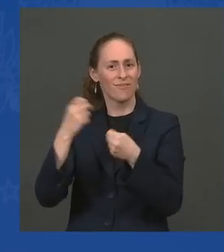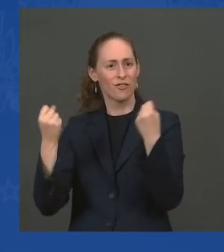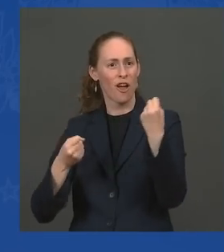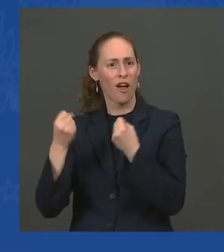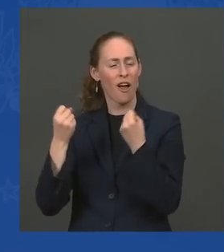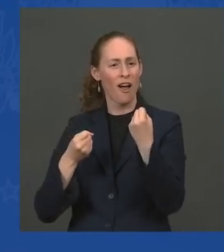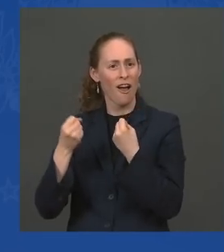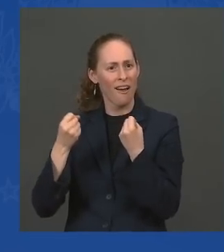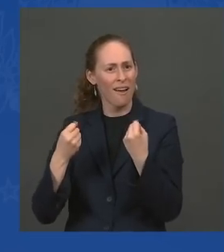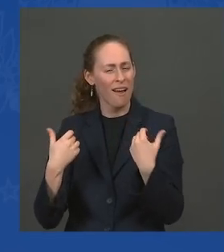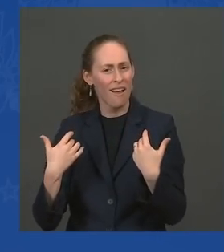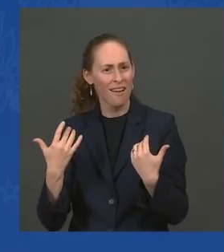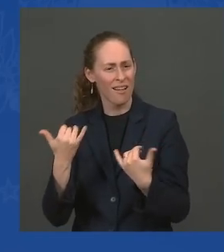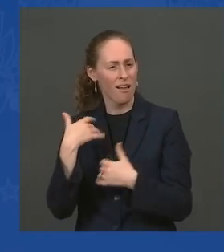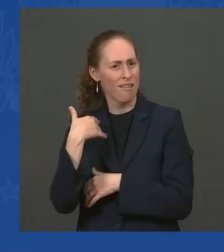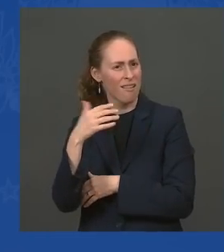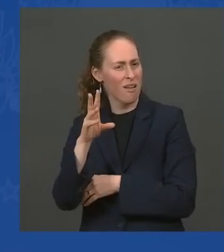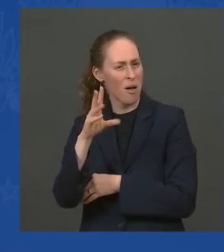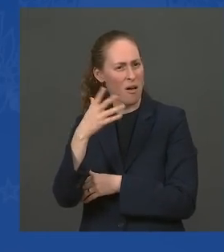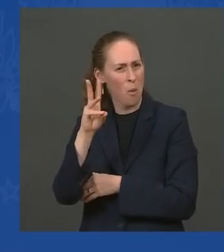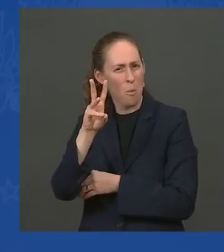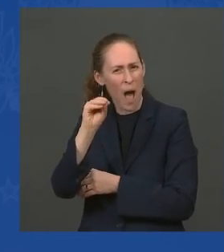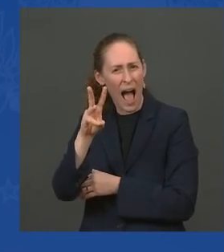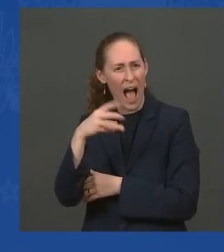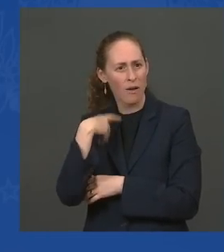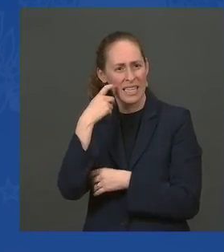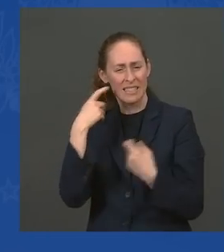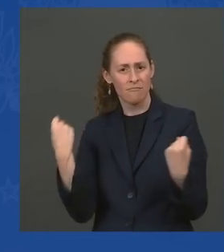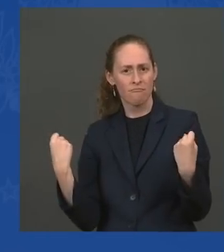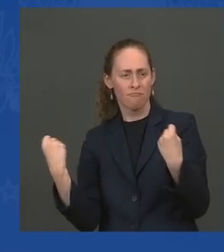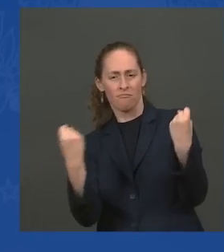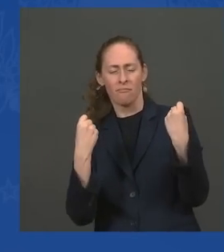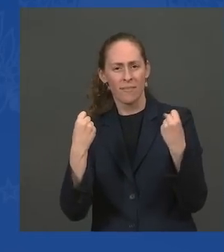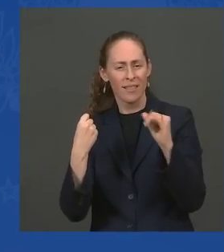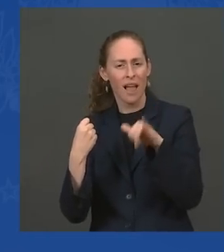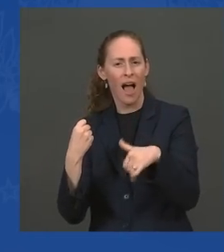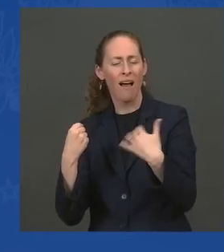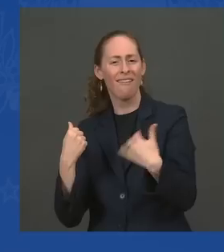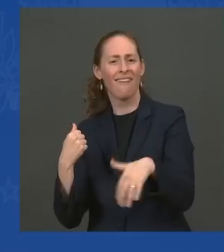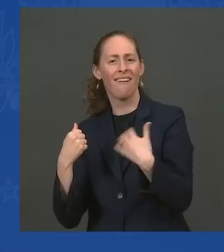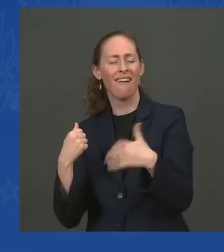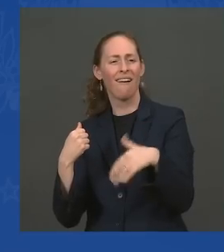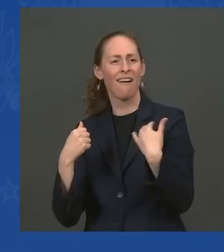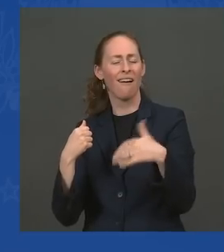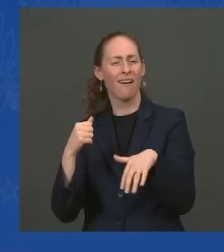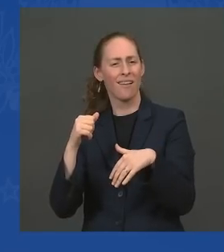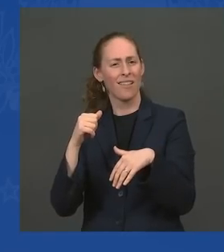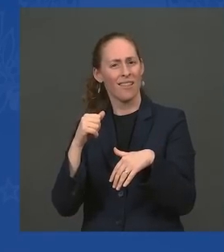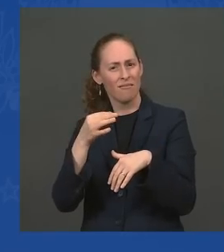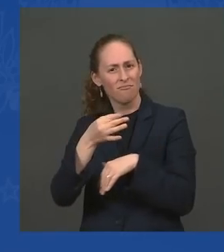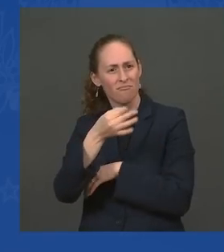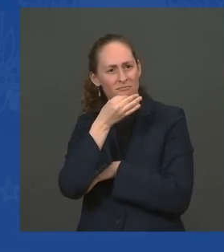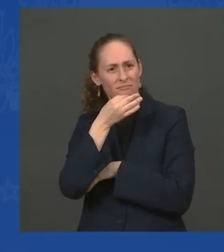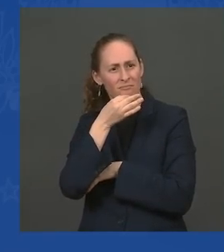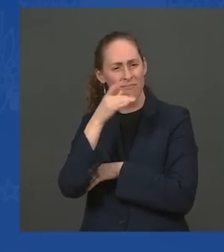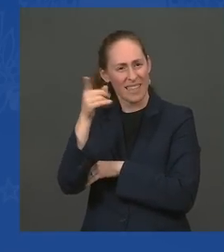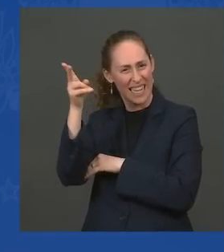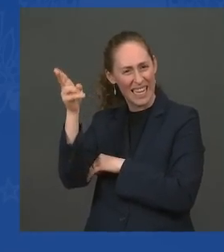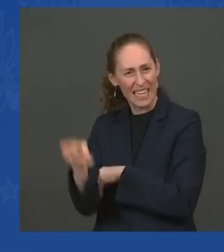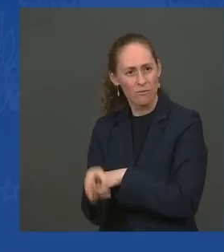like the ones that I just took for a spin: the first-ever all-electric Hummer, which I first got to check out back in August